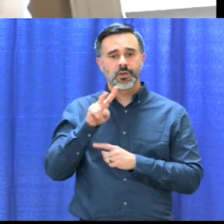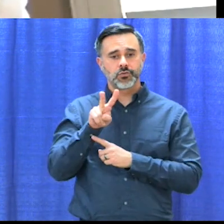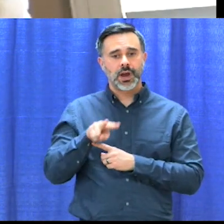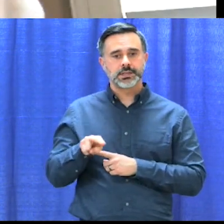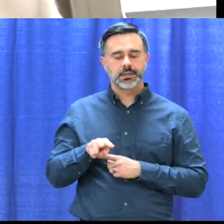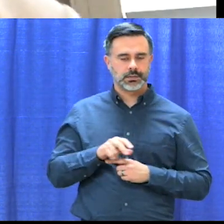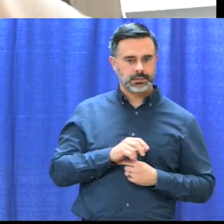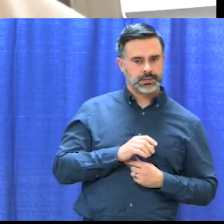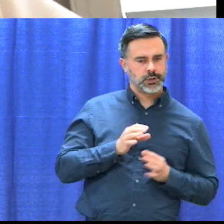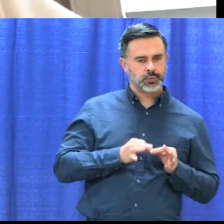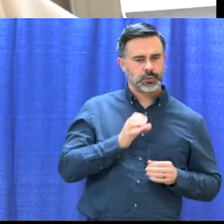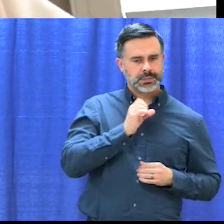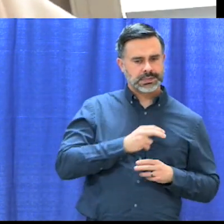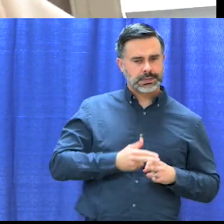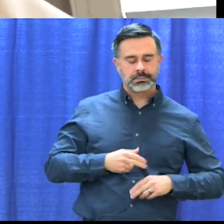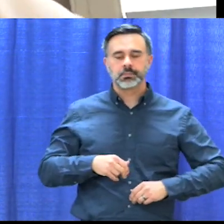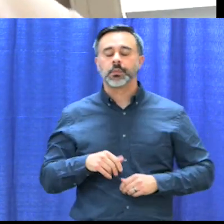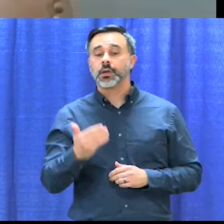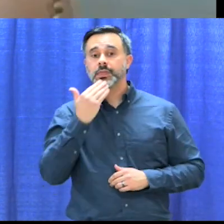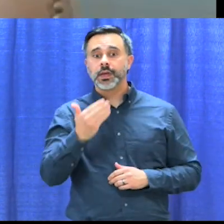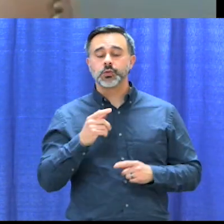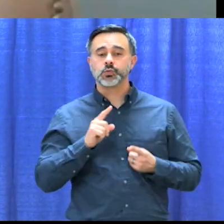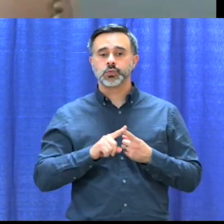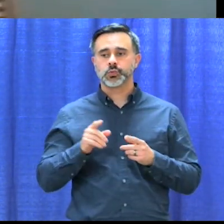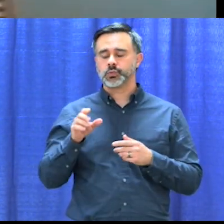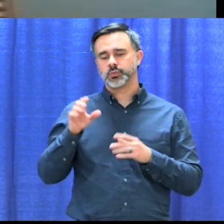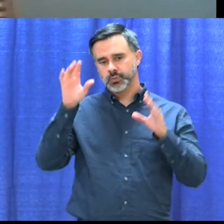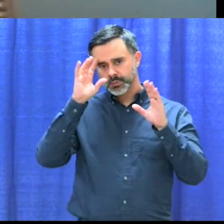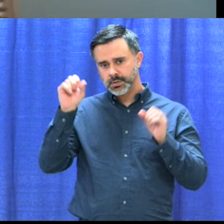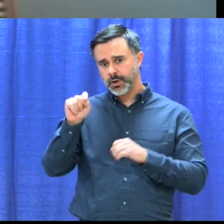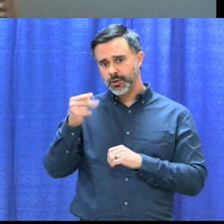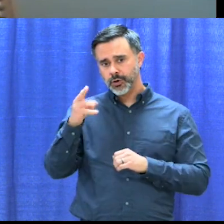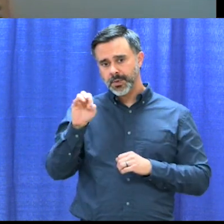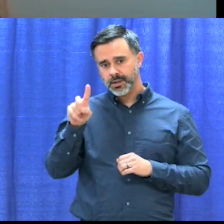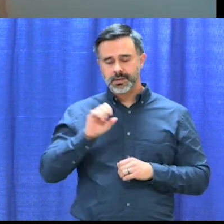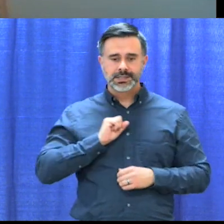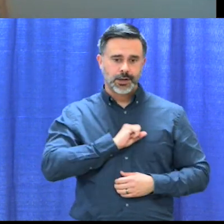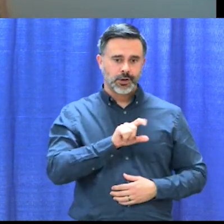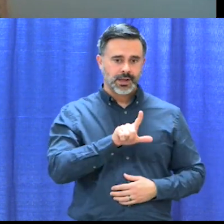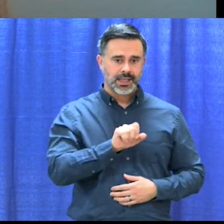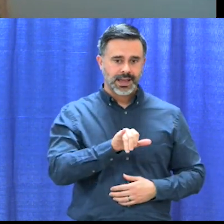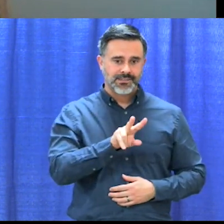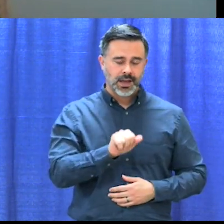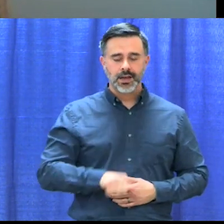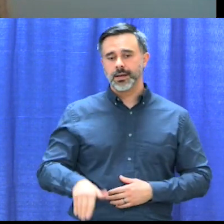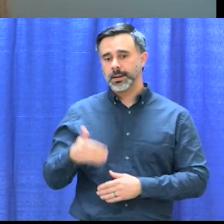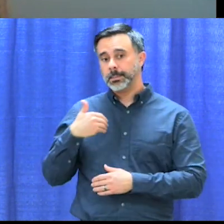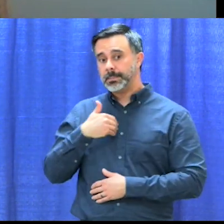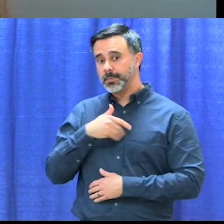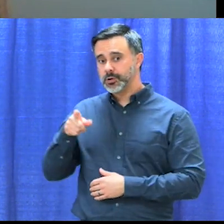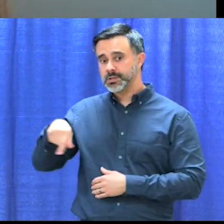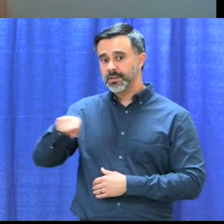And thank you to superintendent Thurmond, senator Leyva, members of close the digital